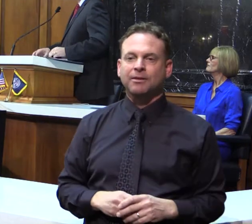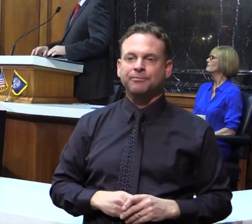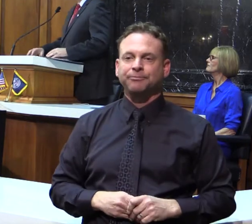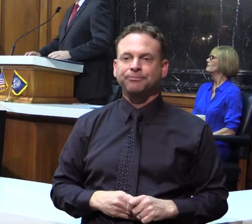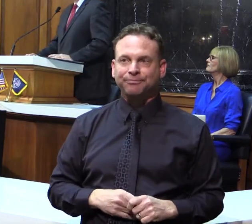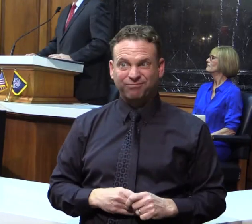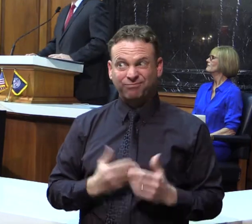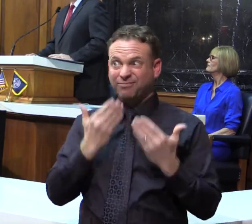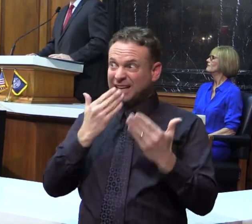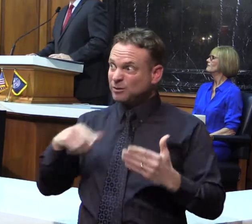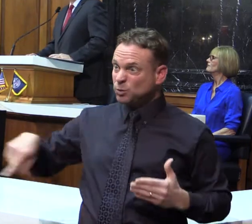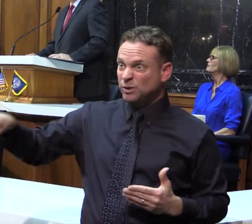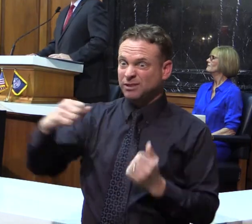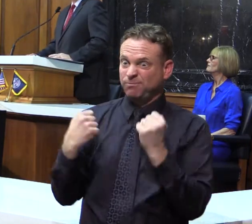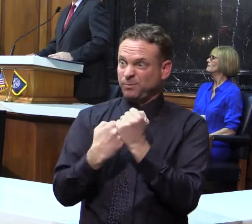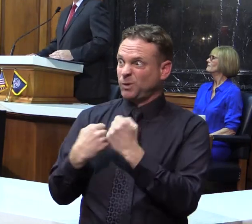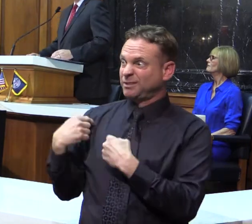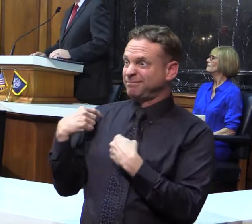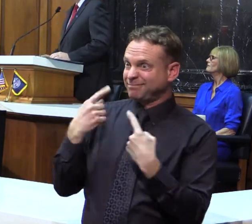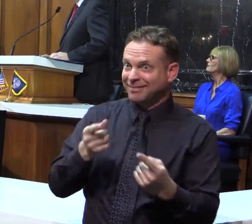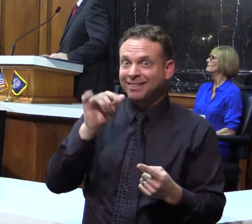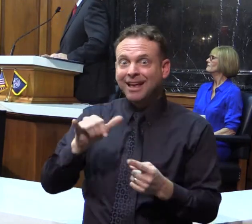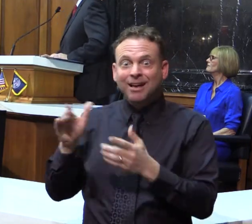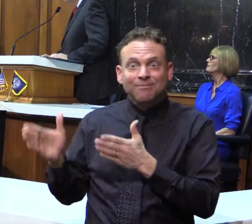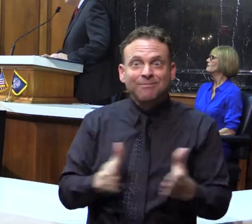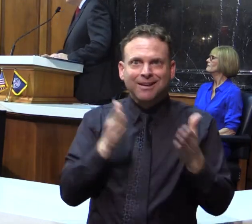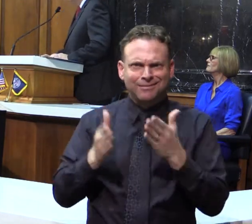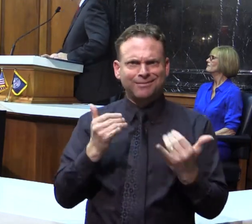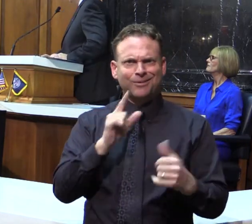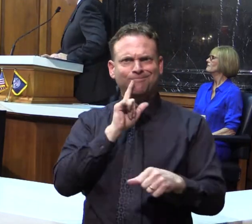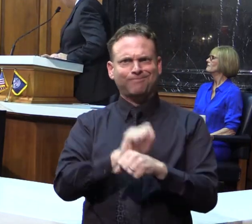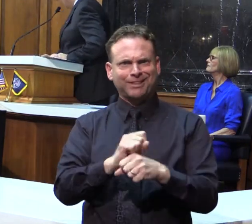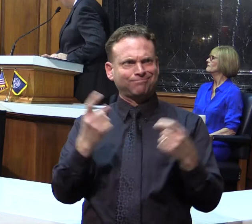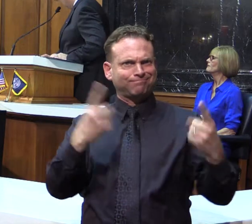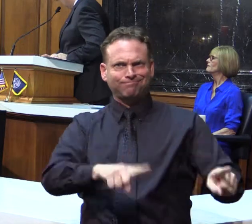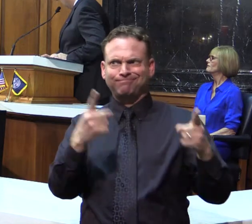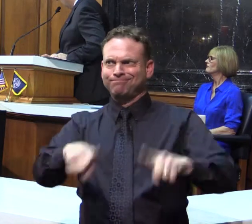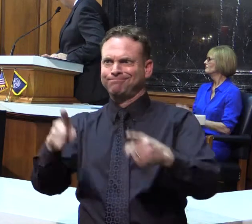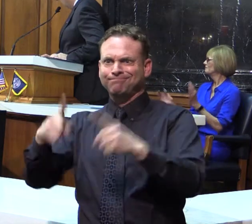Indiana’s infrastructure program is the envy of the nation.